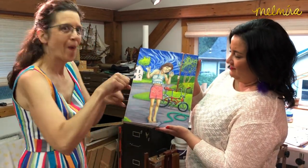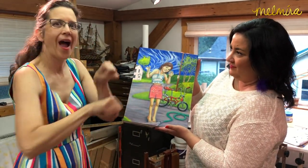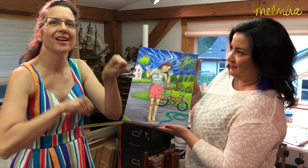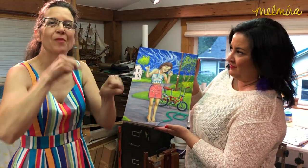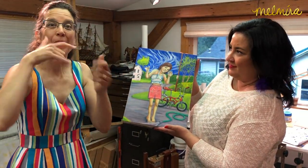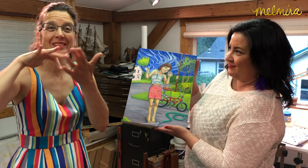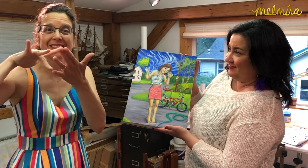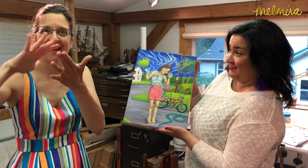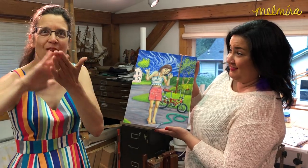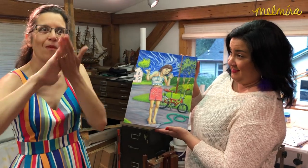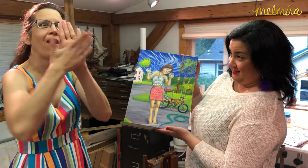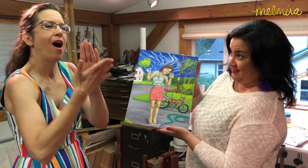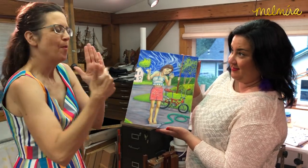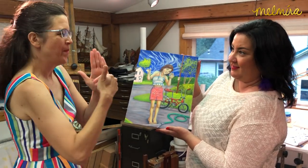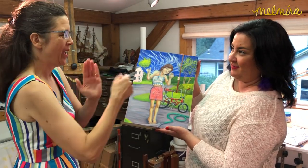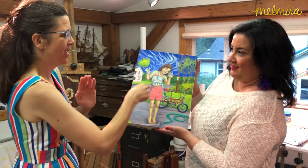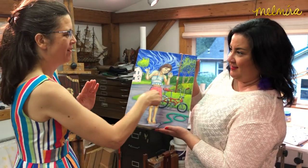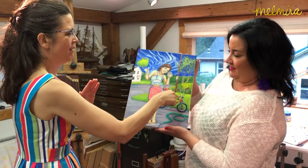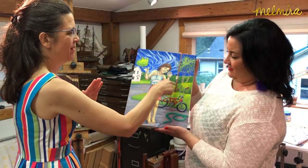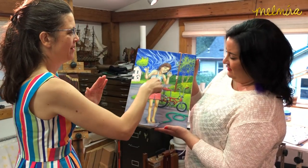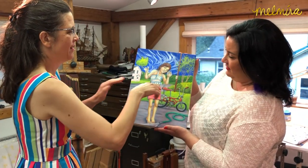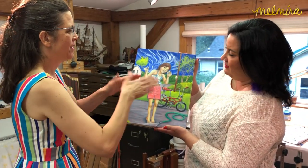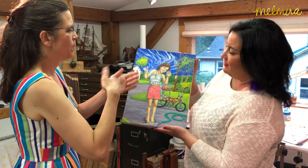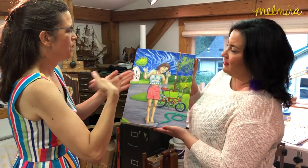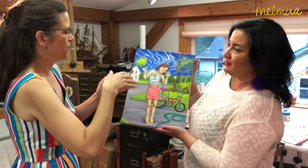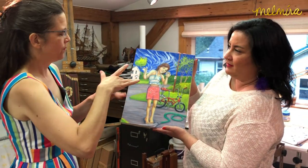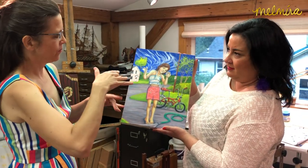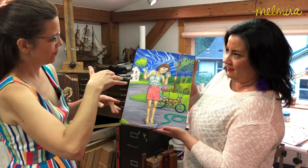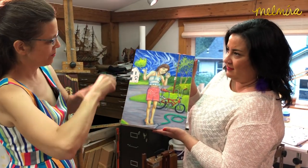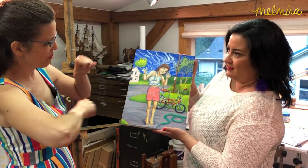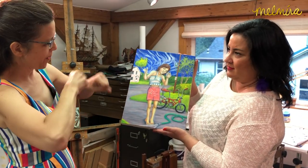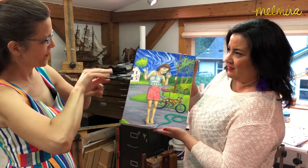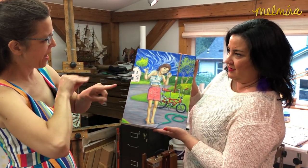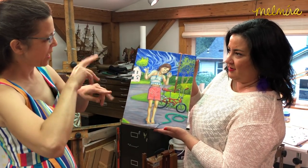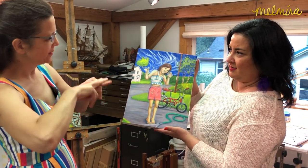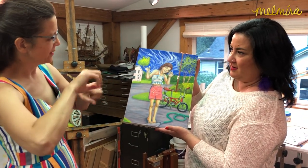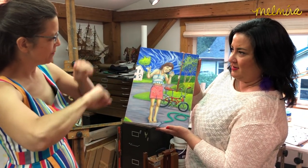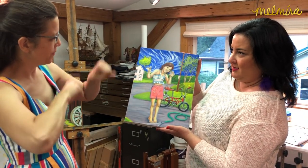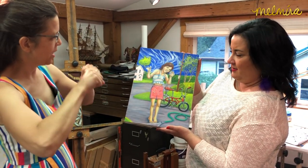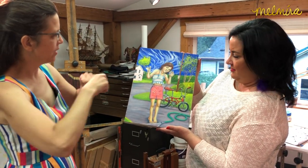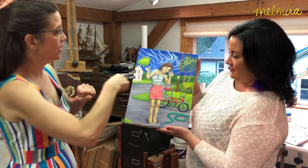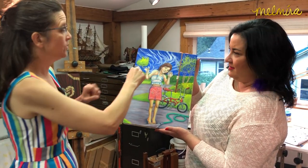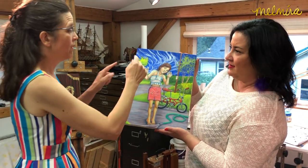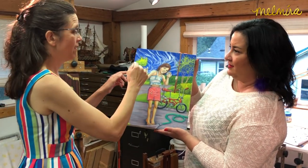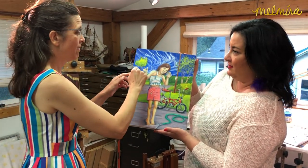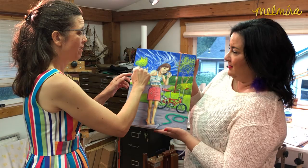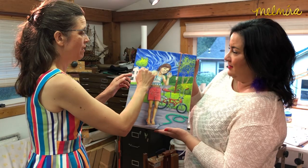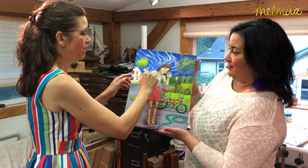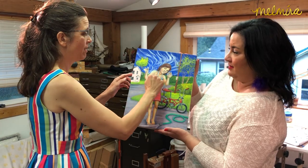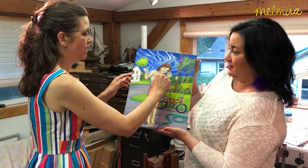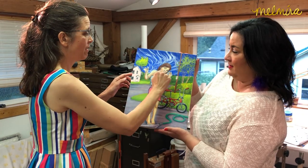And a banana seat bicycle from my study sketch. The banana seat bicycle. Look.